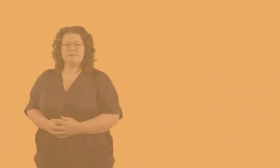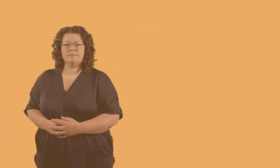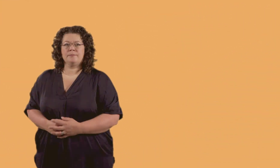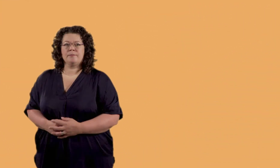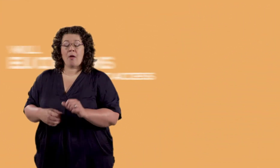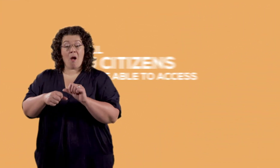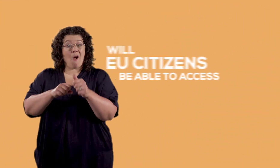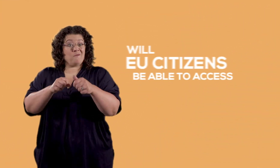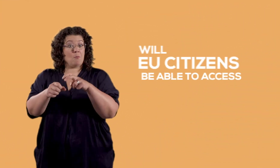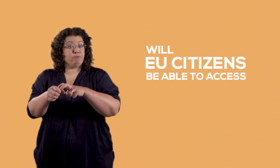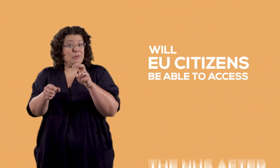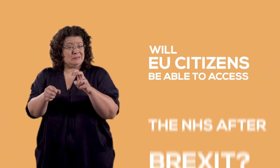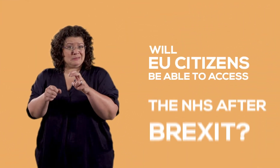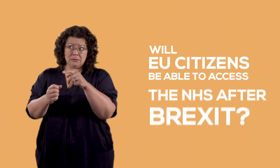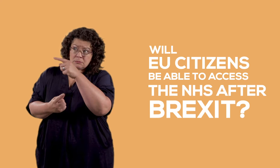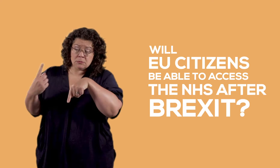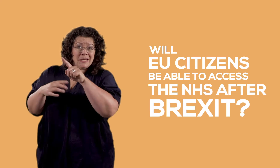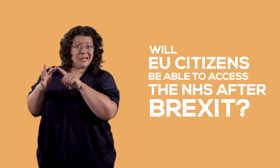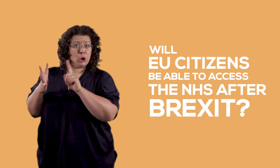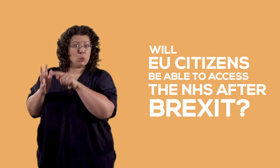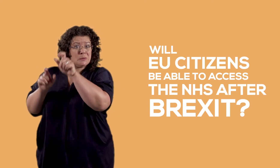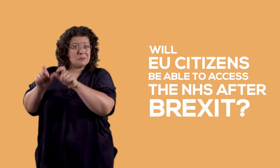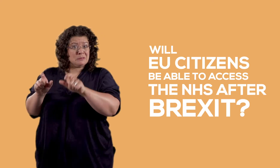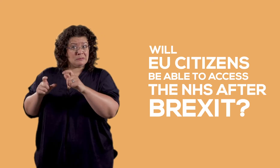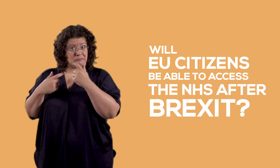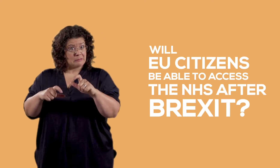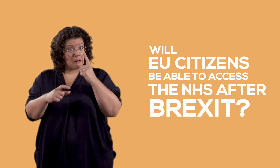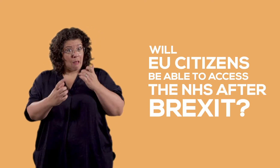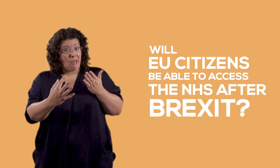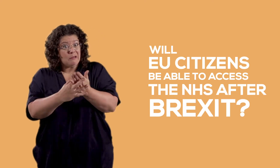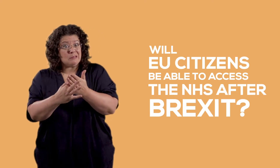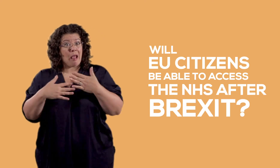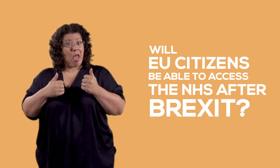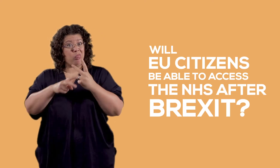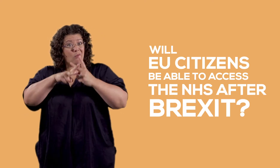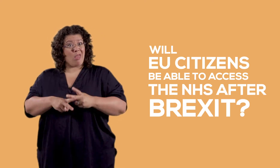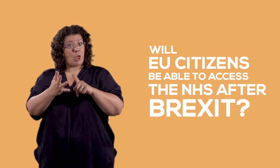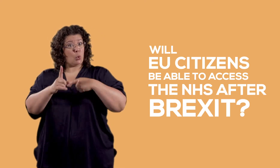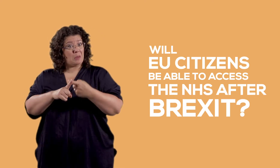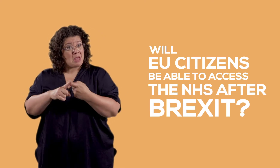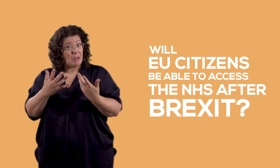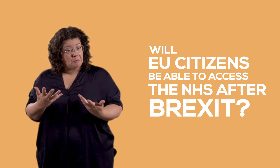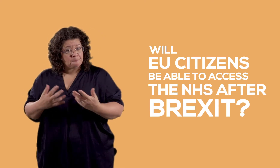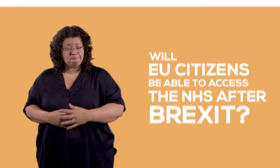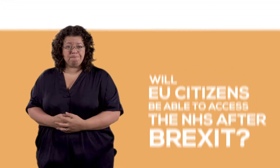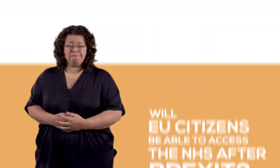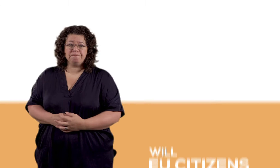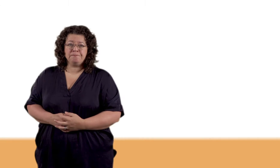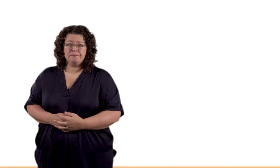Will EU citizens still be able to access healthcare in the UK after Brexit?